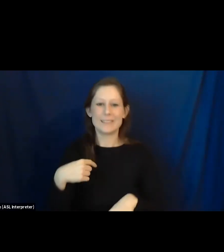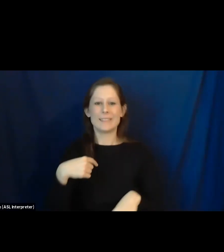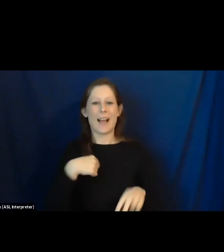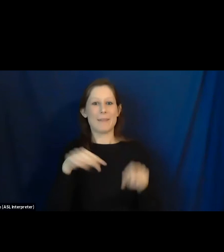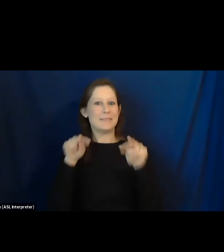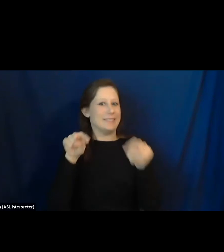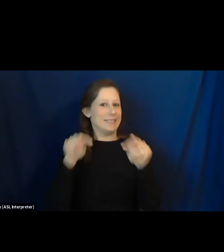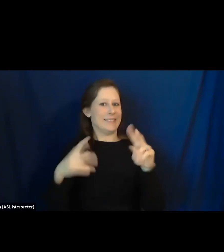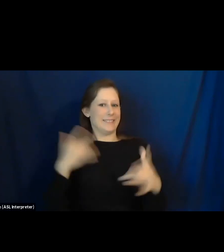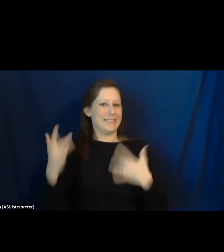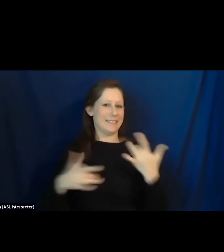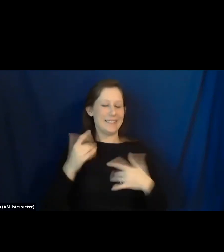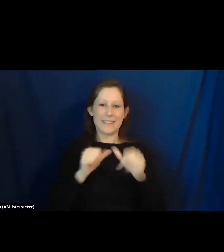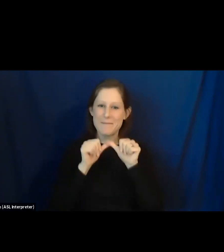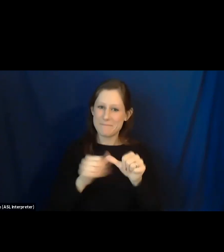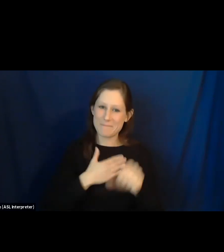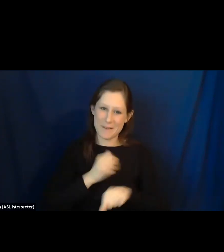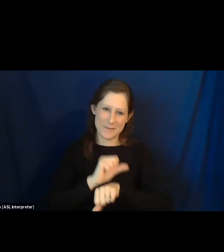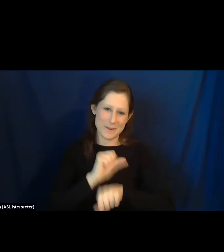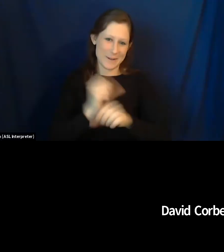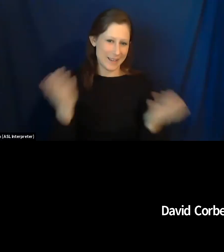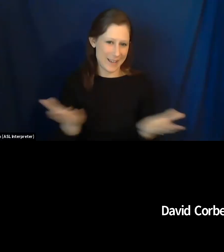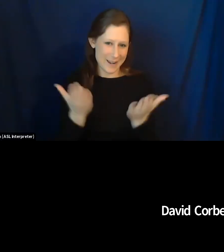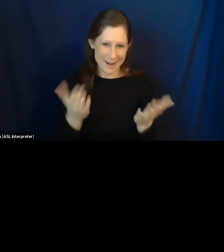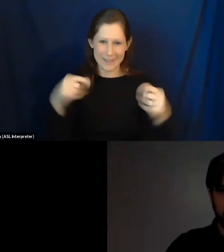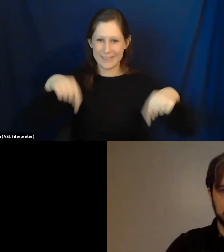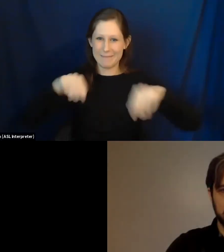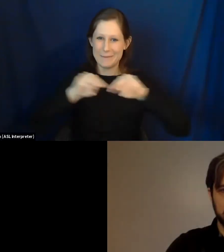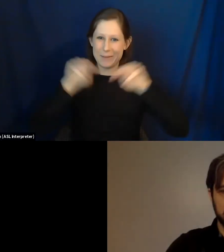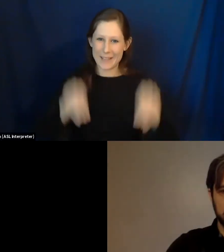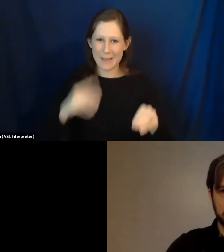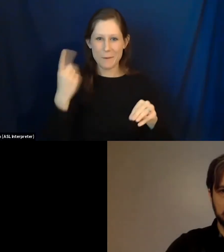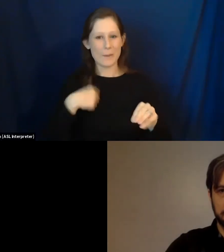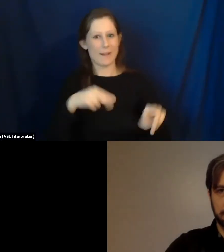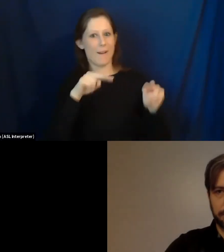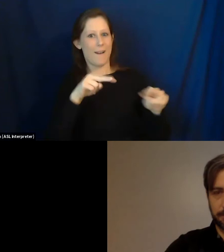continuing my work here at the Museum. I'm always looking for new ways to grow and new